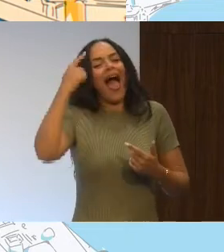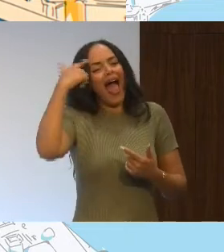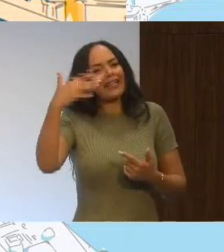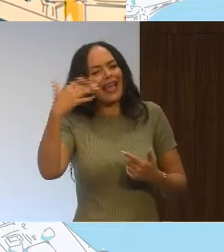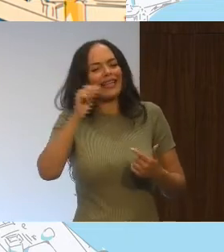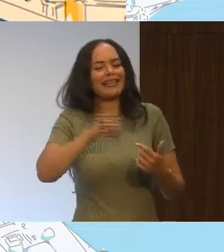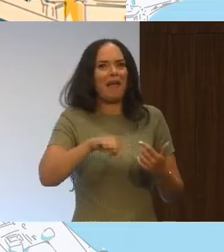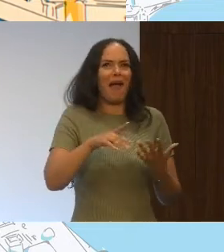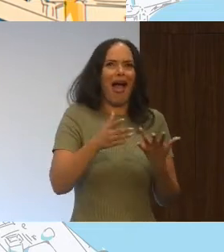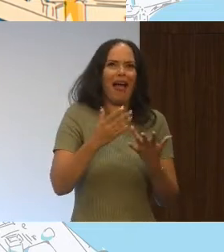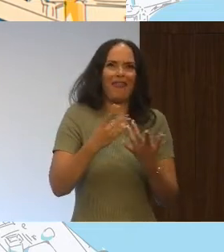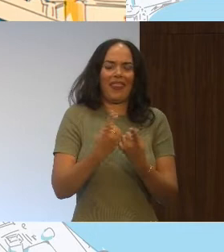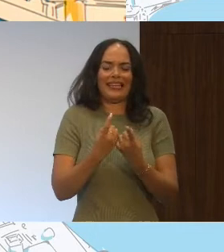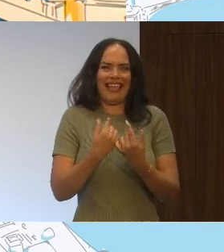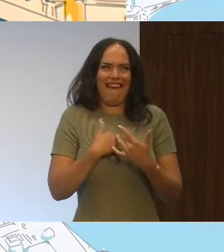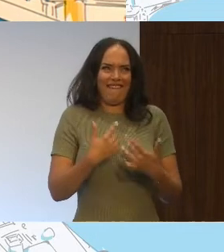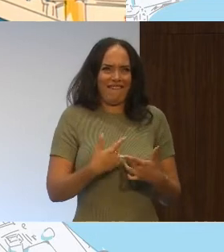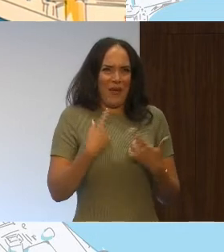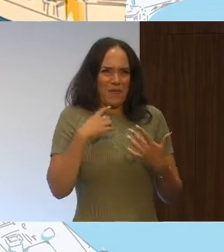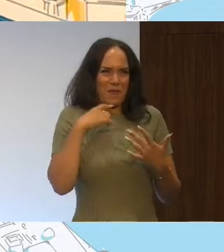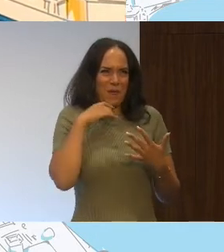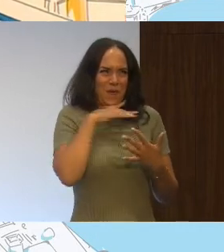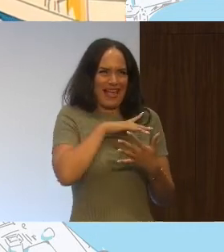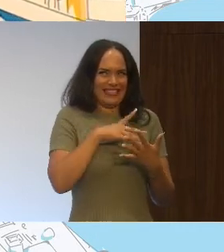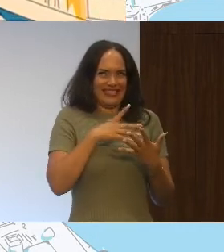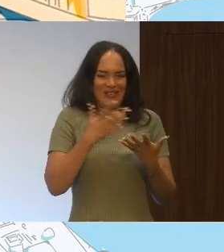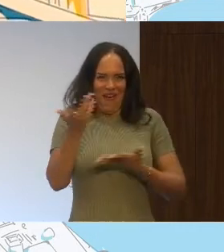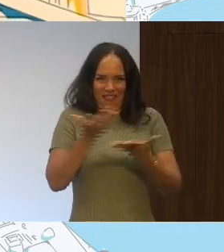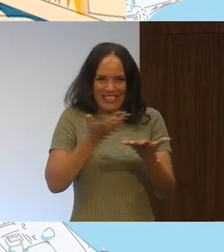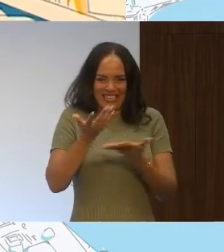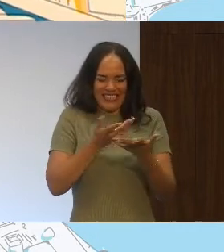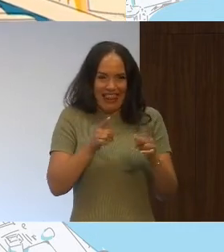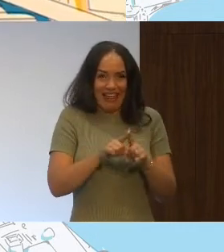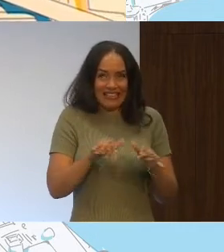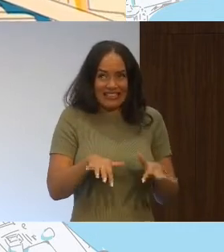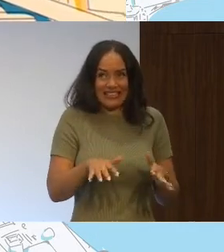So I feel sometimes weird when I have conversations like this because I'm I'm genuinely not that I've got kids